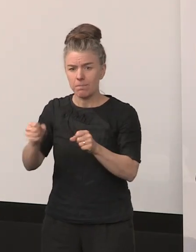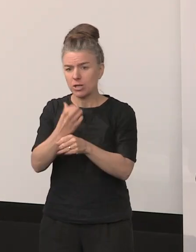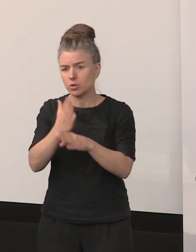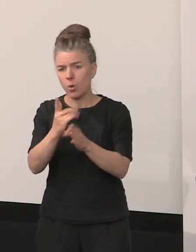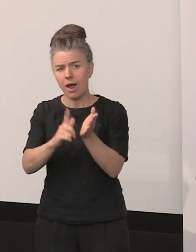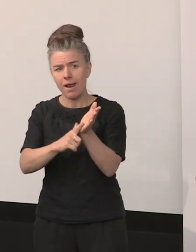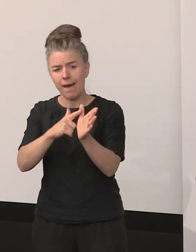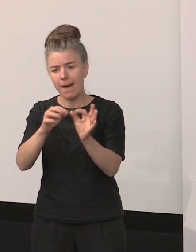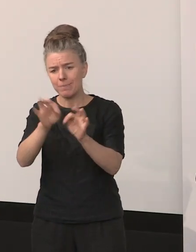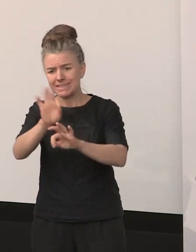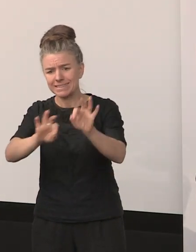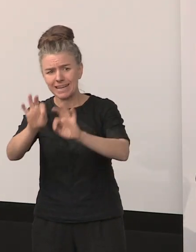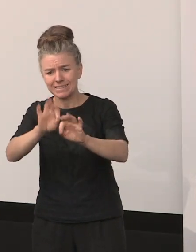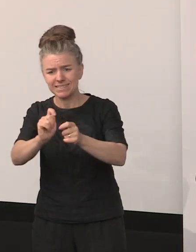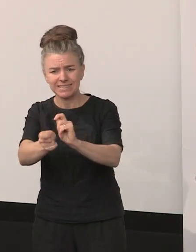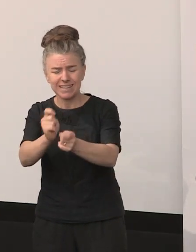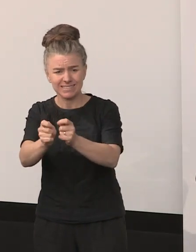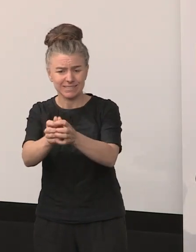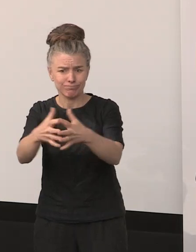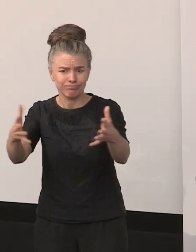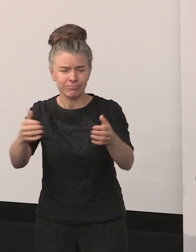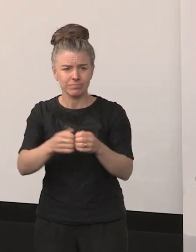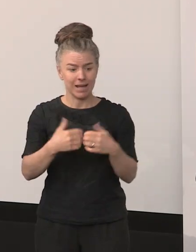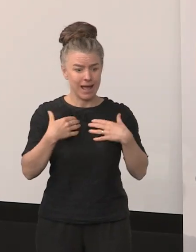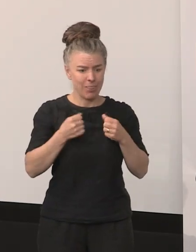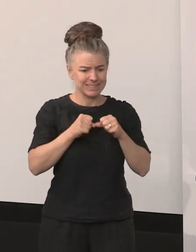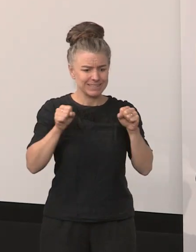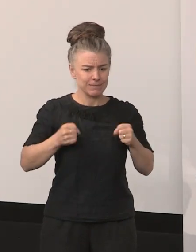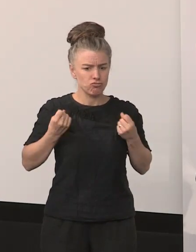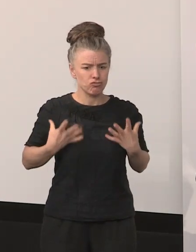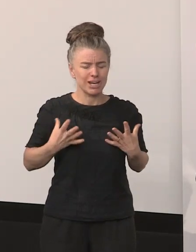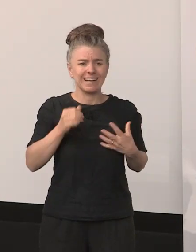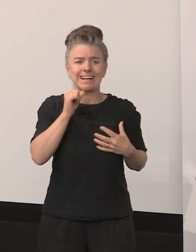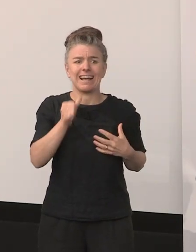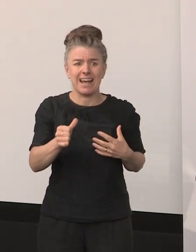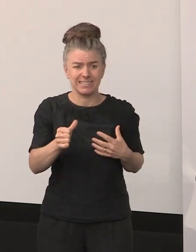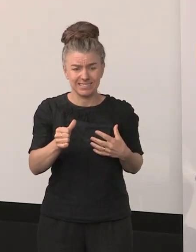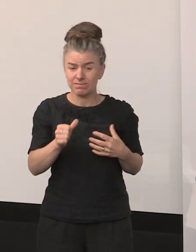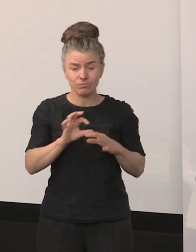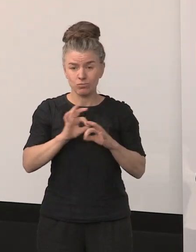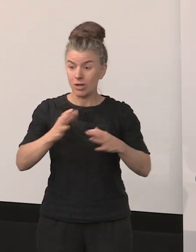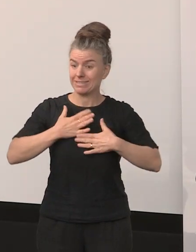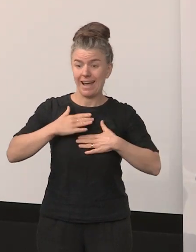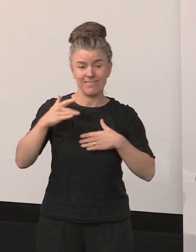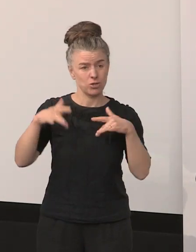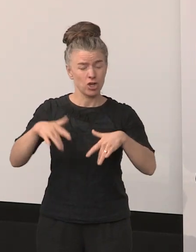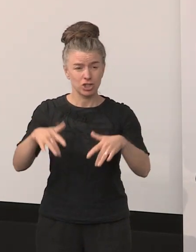maintain our very good laboratory capacity, and ensure we've got good supply of reagents, our health